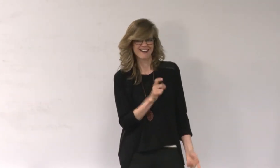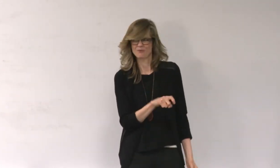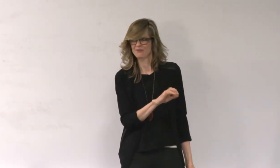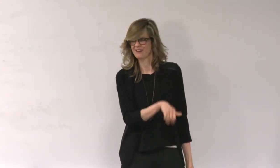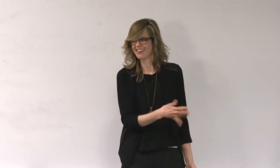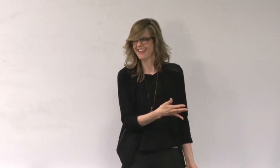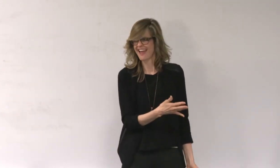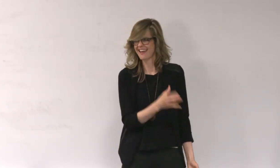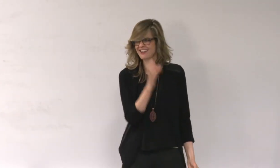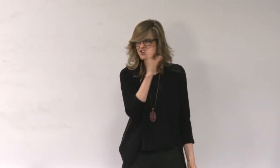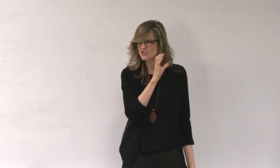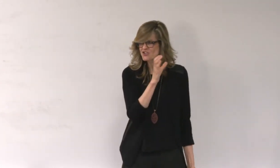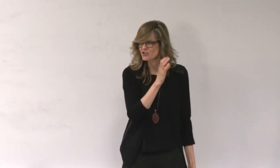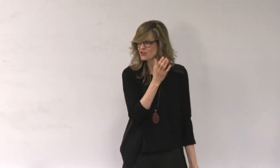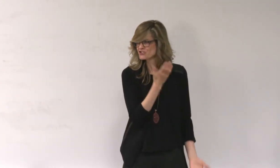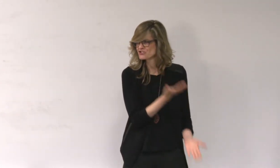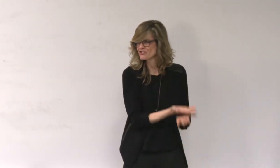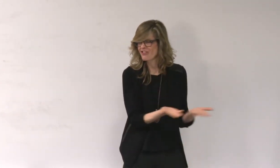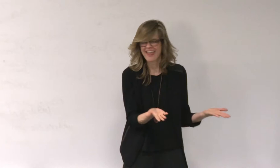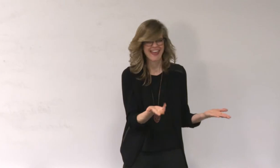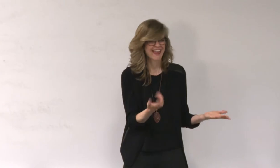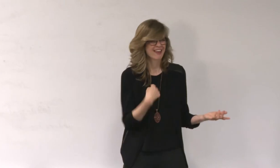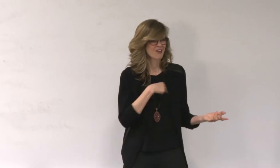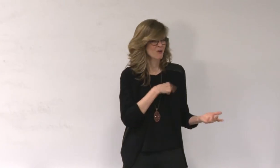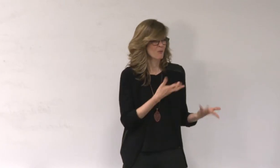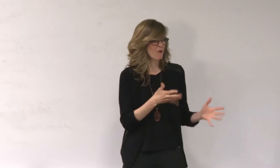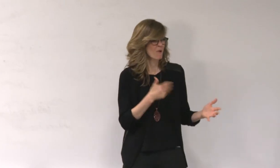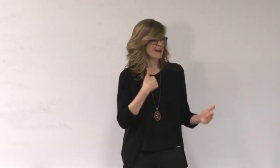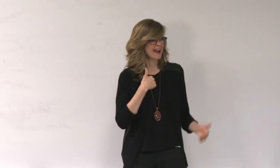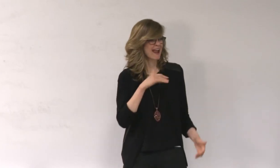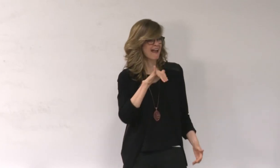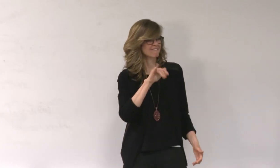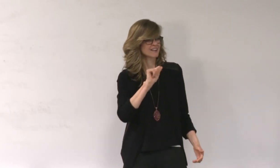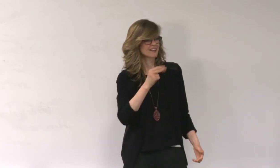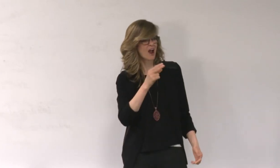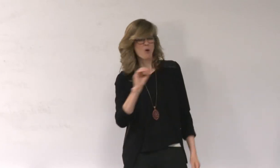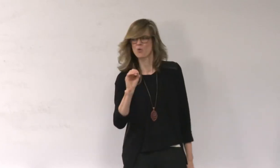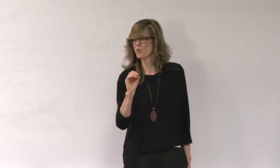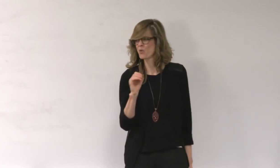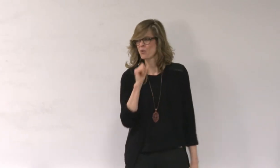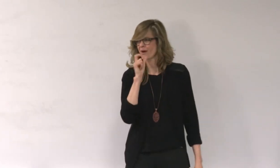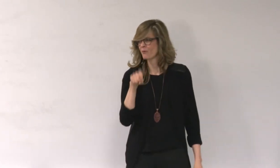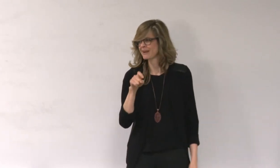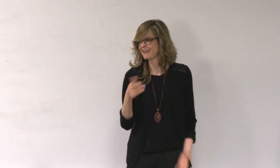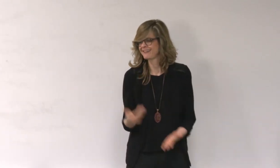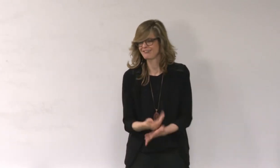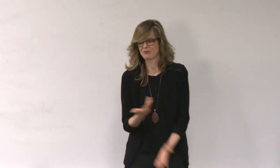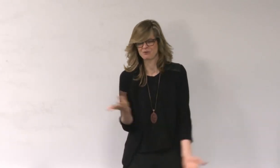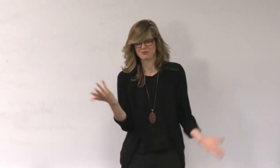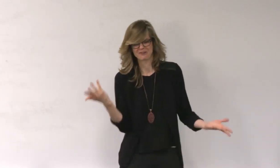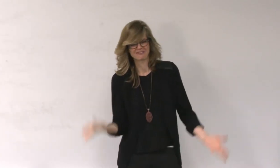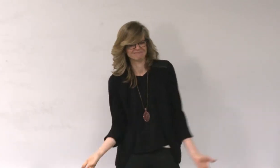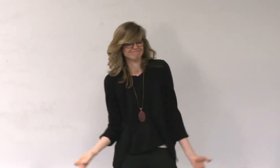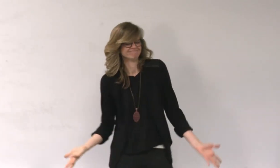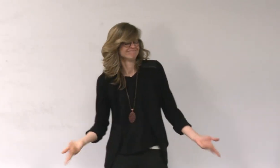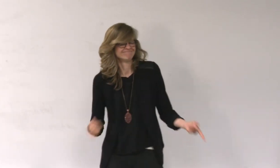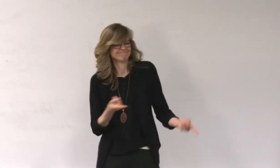AND I THOUGHT, "WHY ON EARTH WOULD THEY DO THAT? "WHY WOULD THEY NEED A SEARCH ENGINE? "WE'VE GOT YAHOO! WE DON'T NEED ANOTHER ONE.